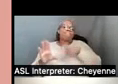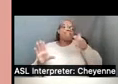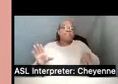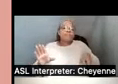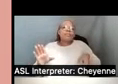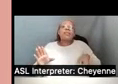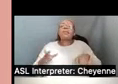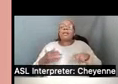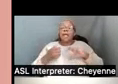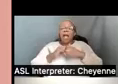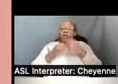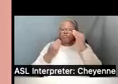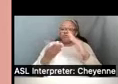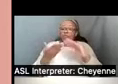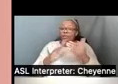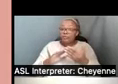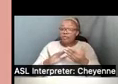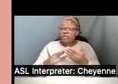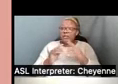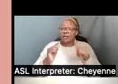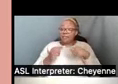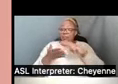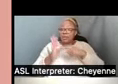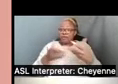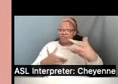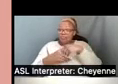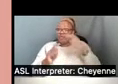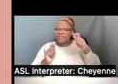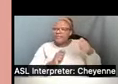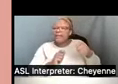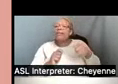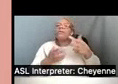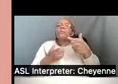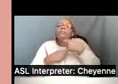How informed is the community on what it means to be participate?